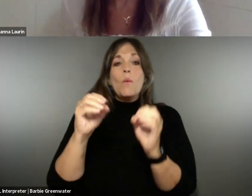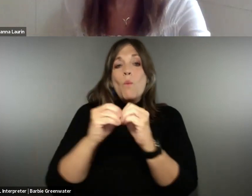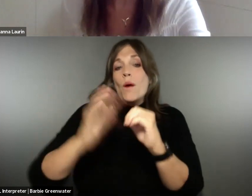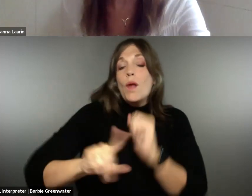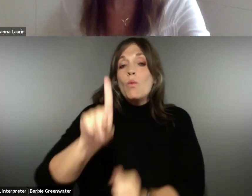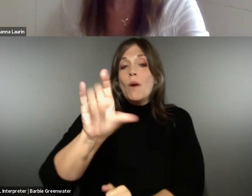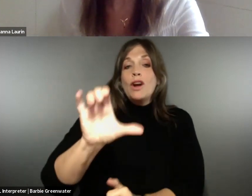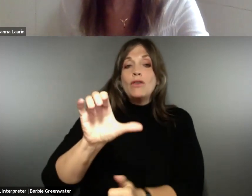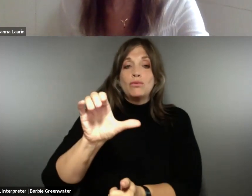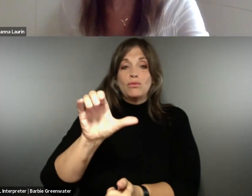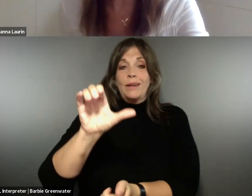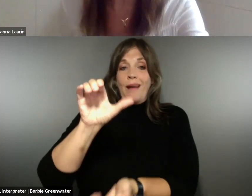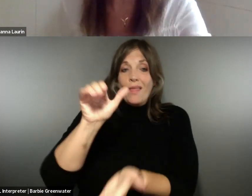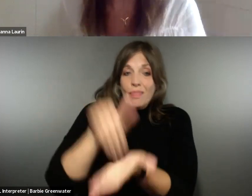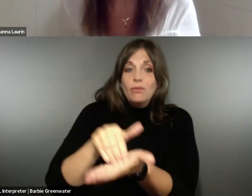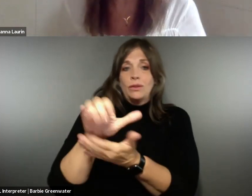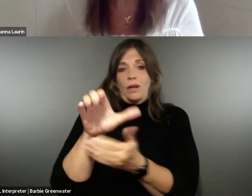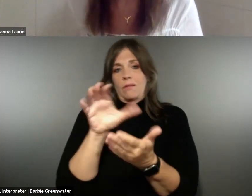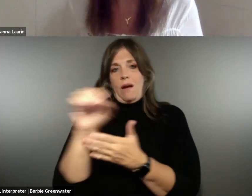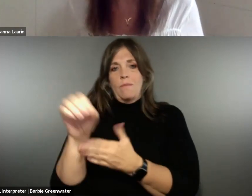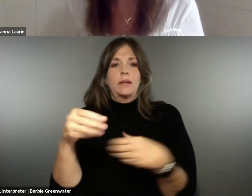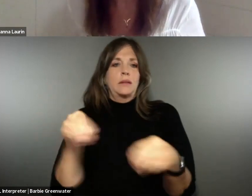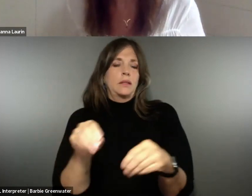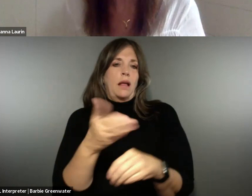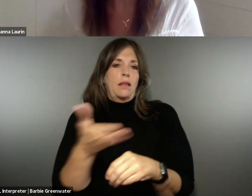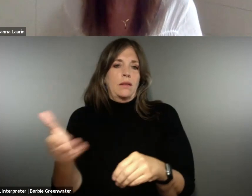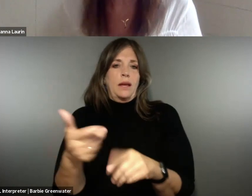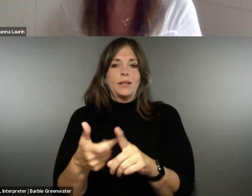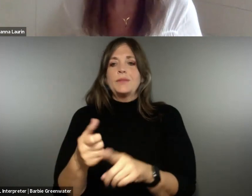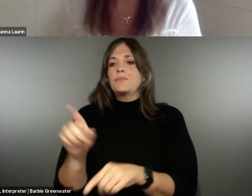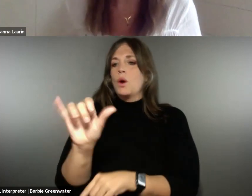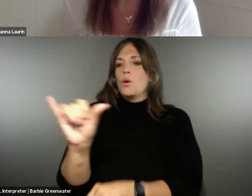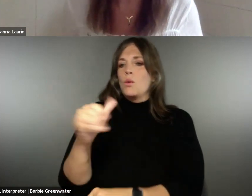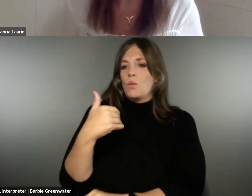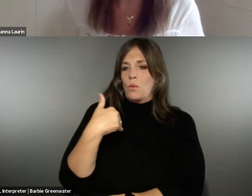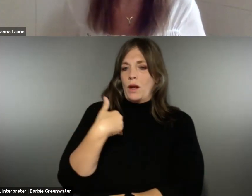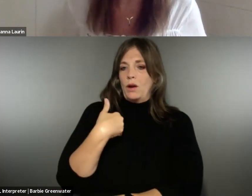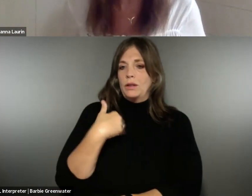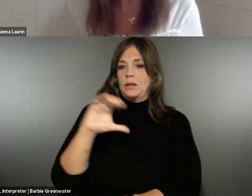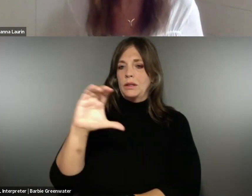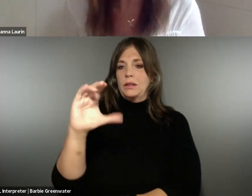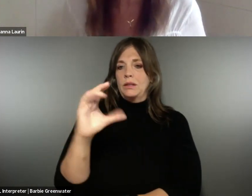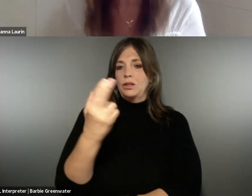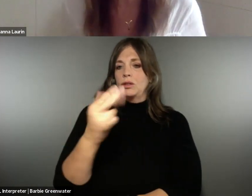100,000 companies selling goods and services online to consumers in Europe. Thank you for being with us today.